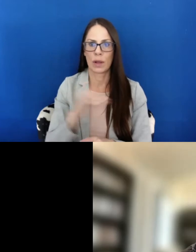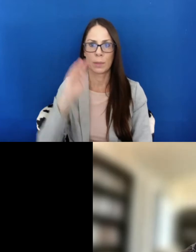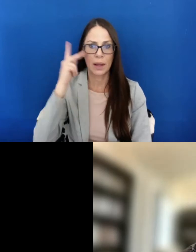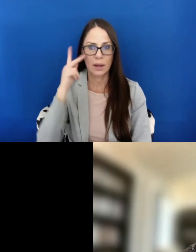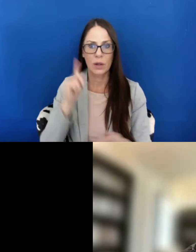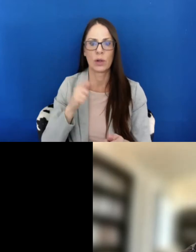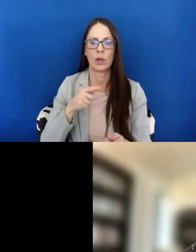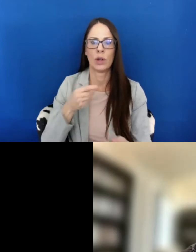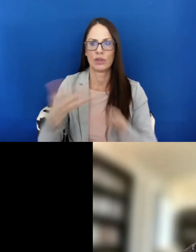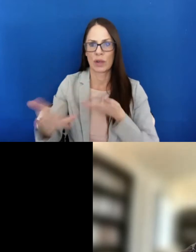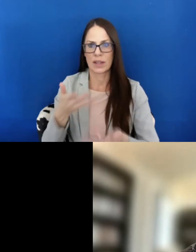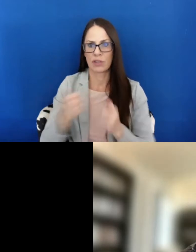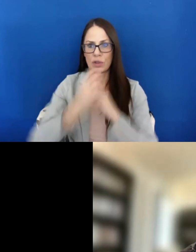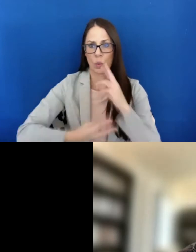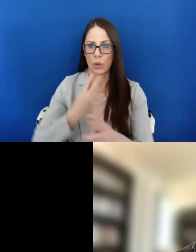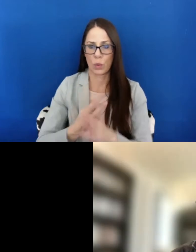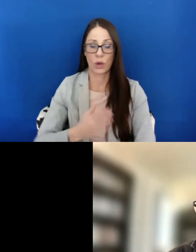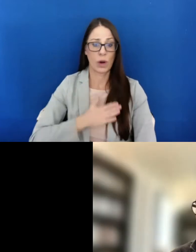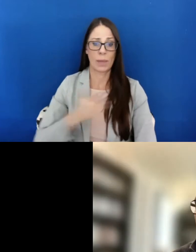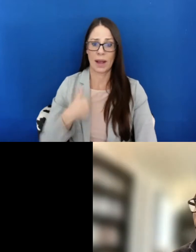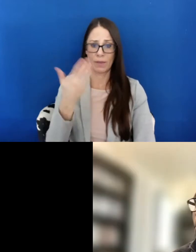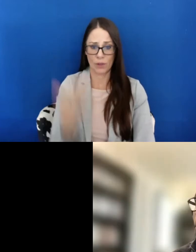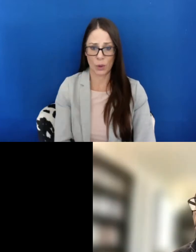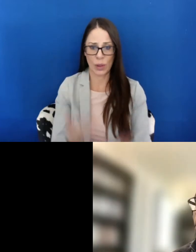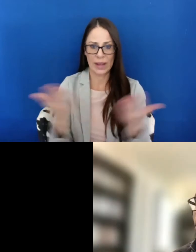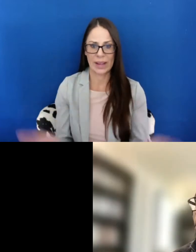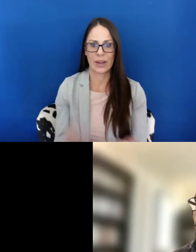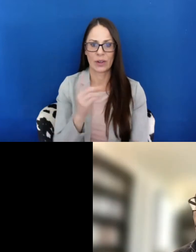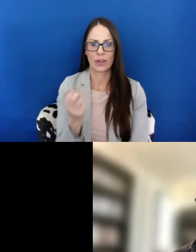15:28:02 We are so happy to have you here dr flowers, the floor is all yours.